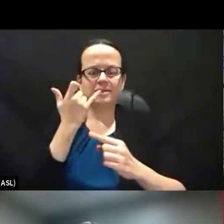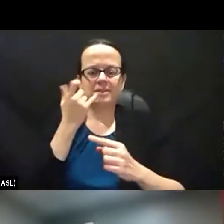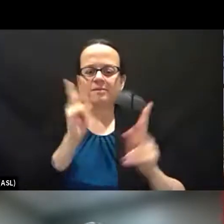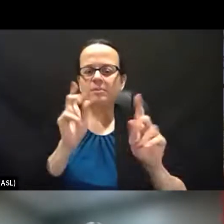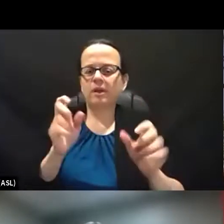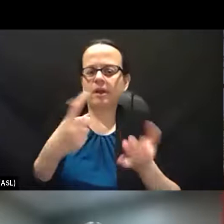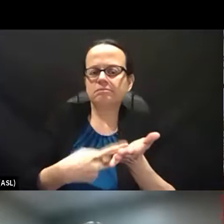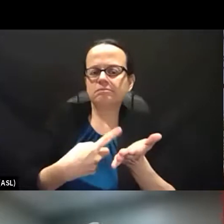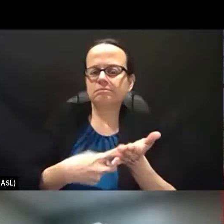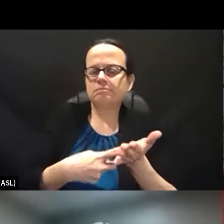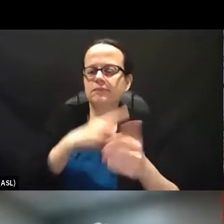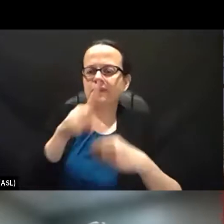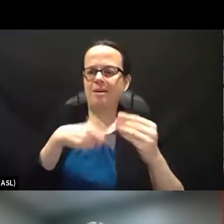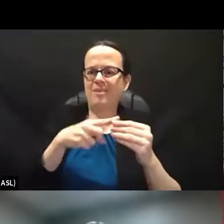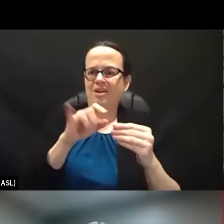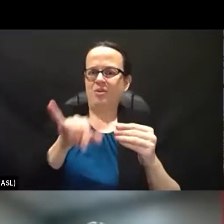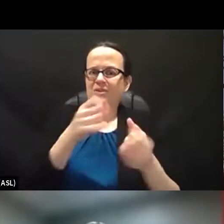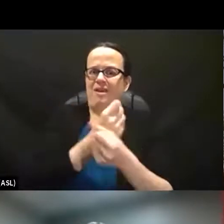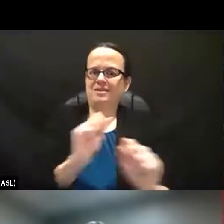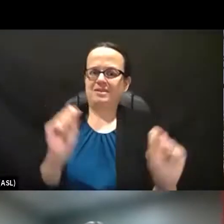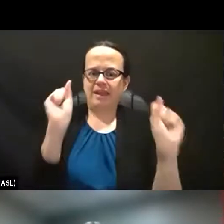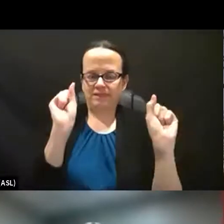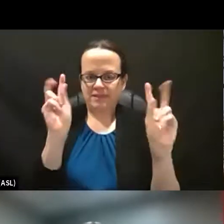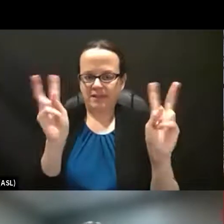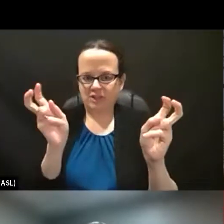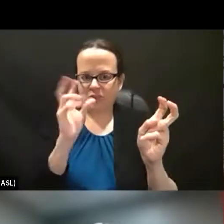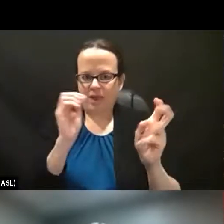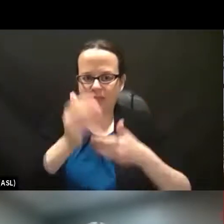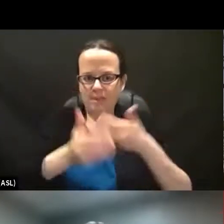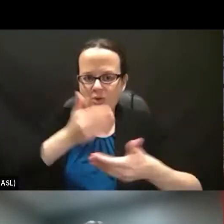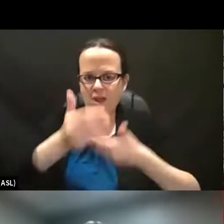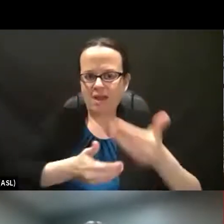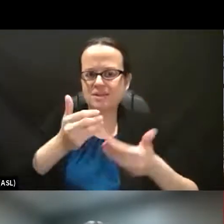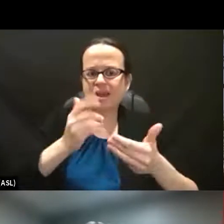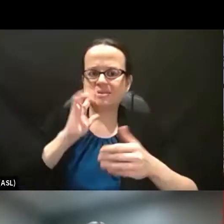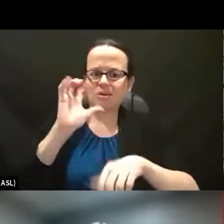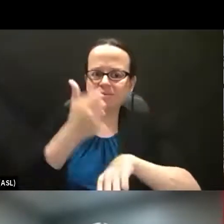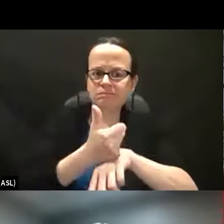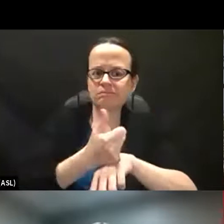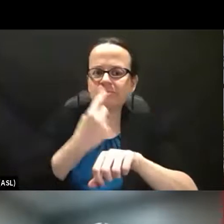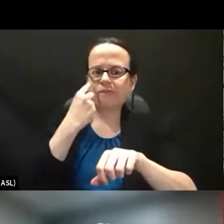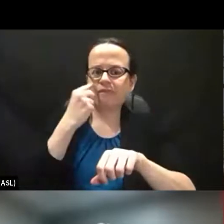Amber Carey Navarrete (Easterseals): Speak to the safety and the process that was taking place for the vaccine.